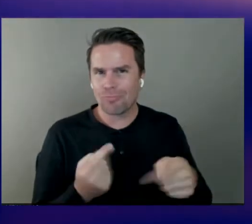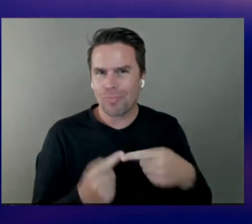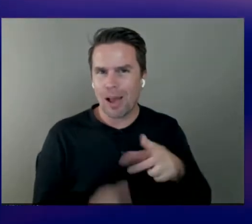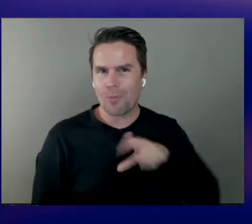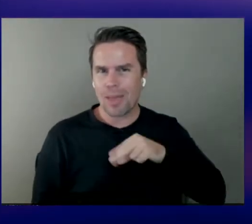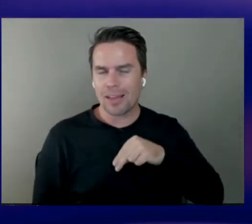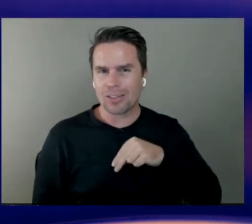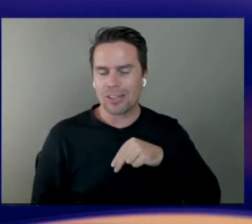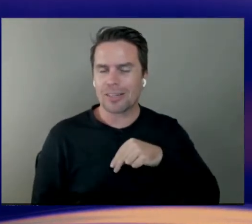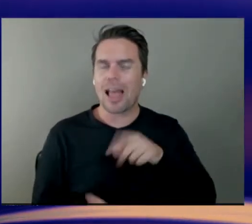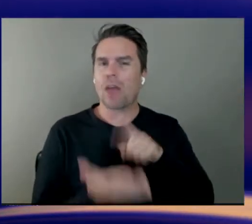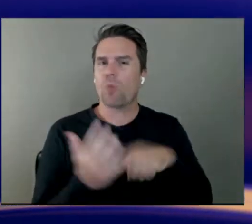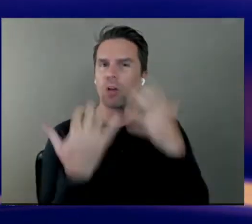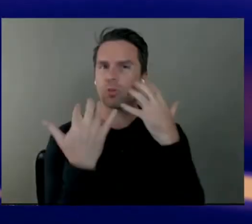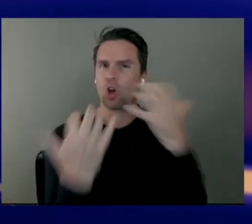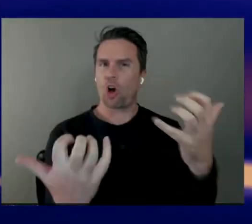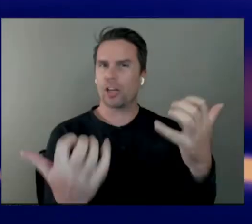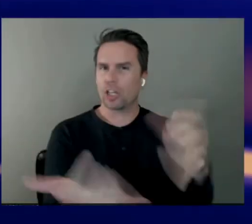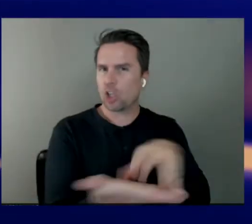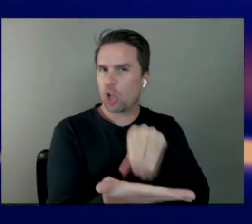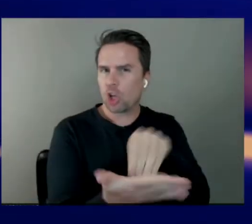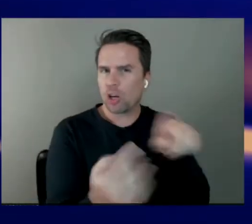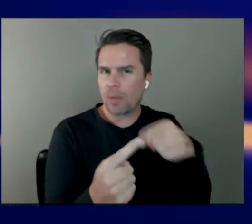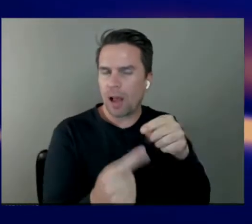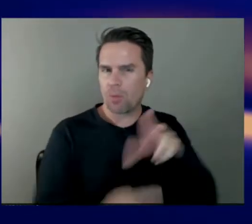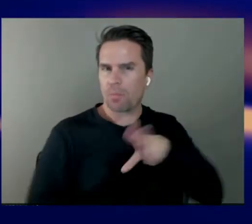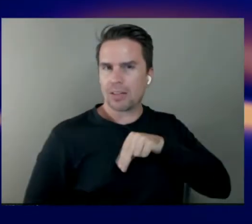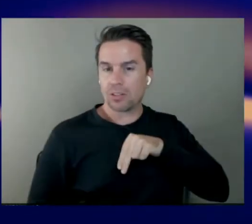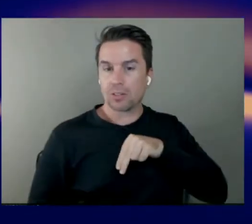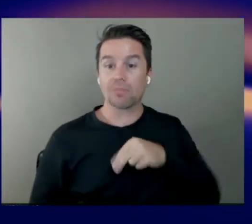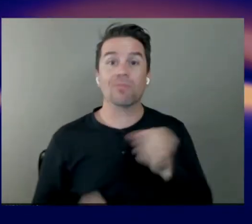Yeah I mean, for years people have been asking us